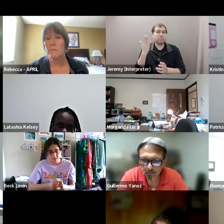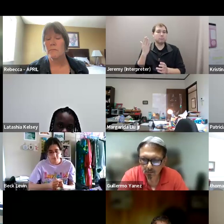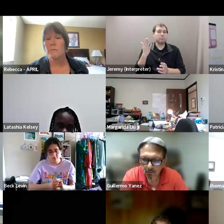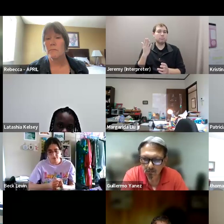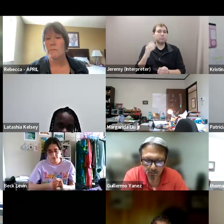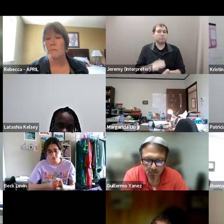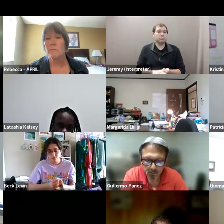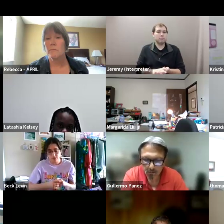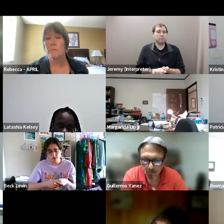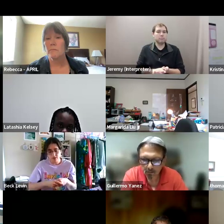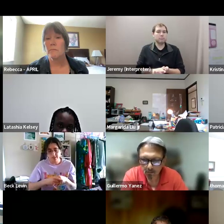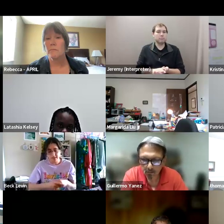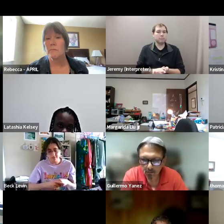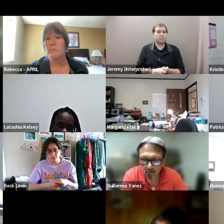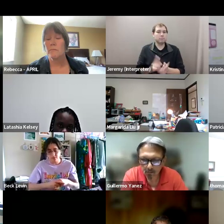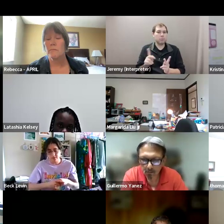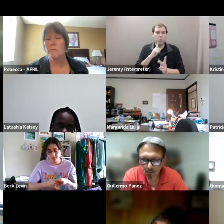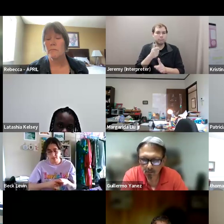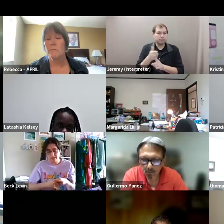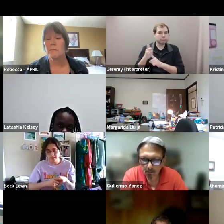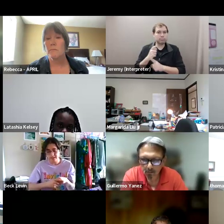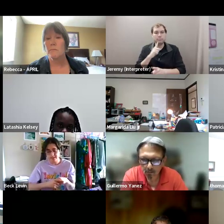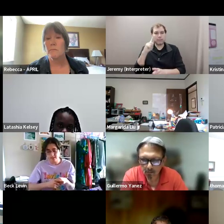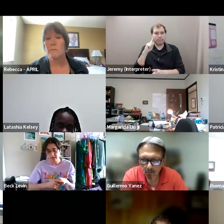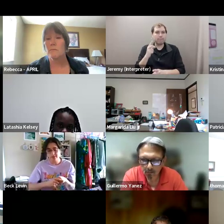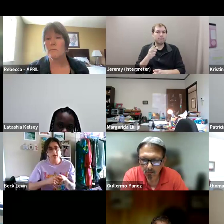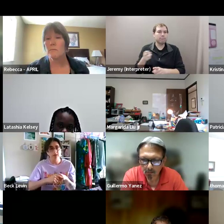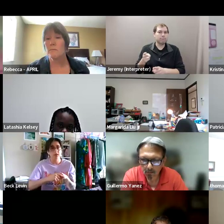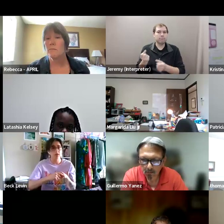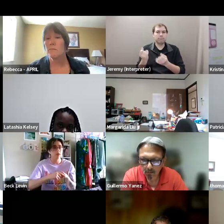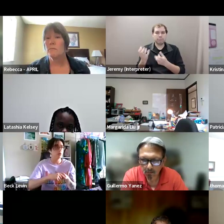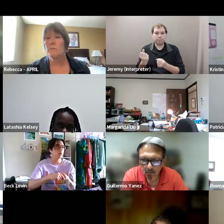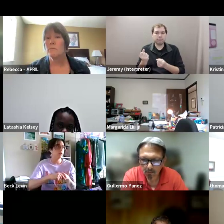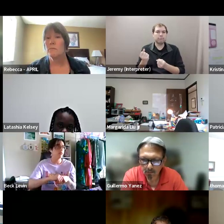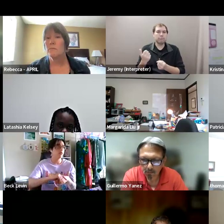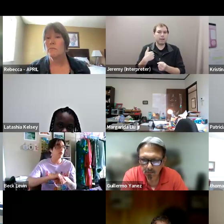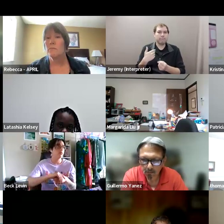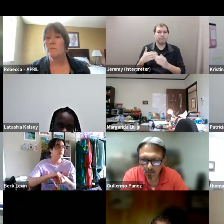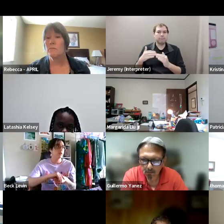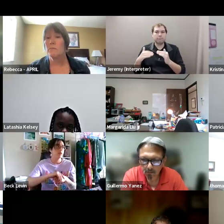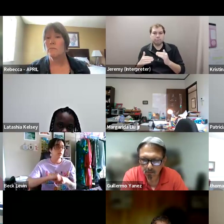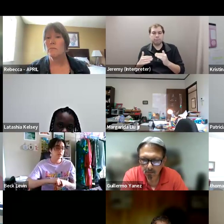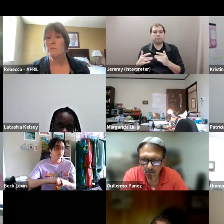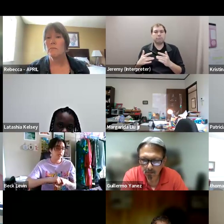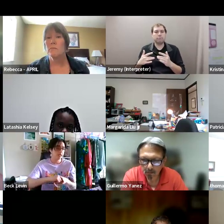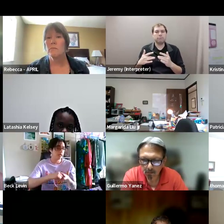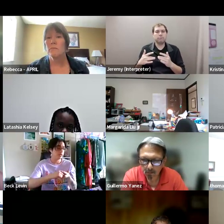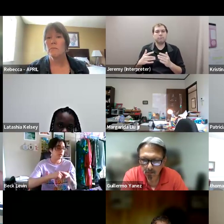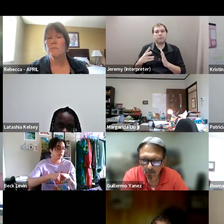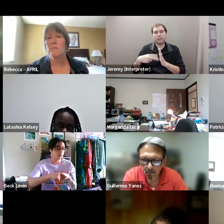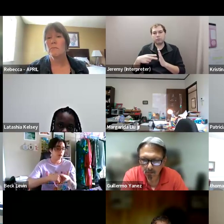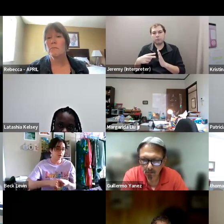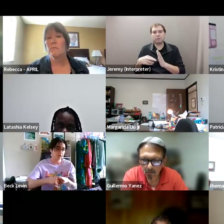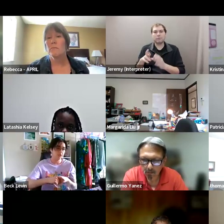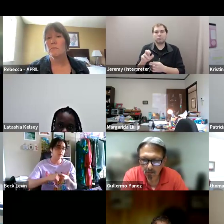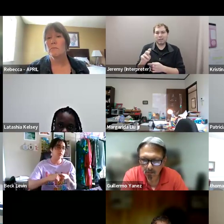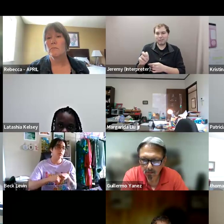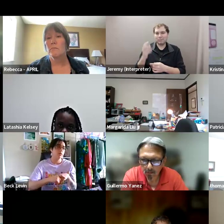Beck Levin: folks who are deaf or otherwise signing a cell have a lower level of literacy and comprehension.